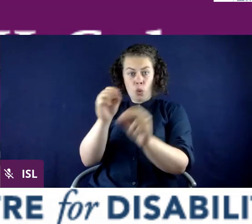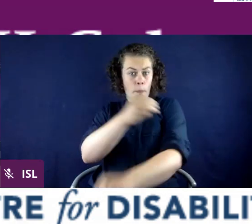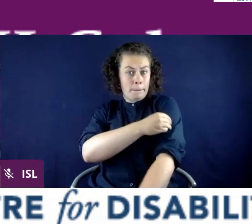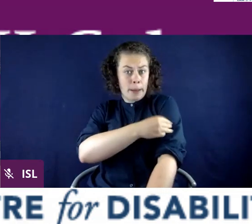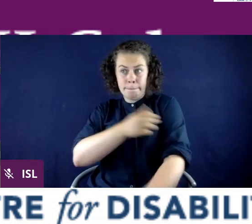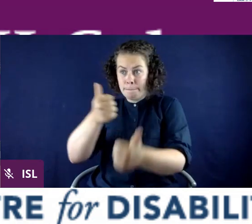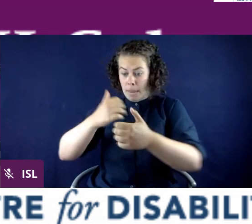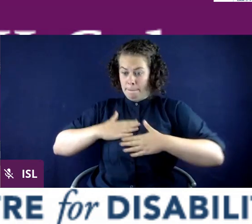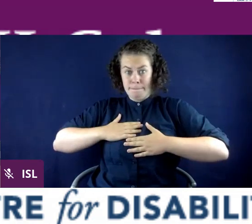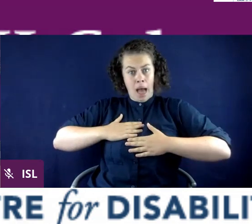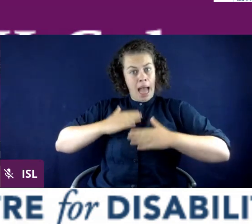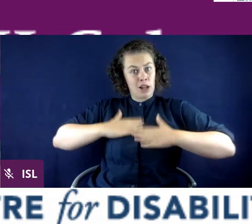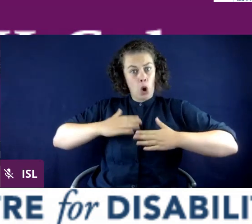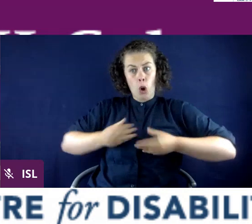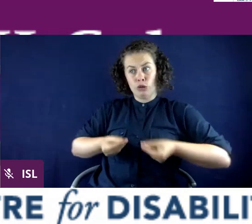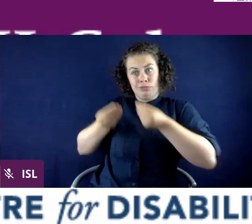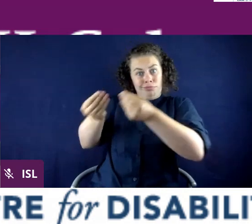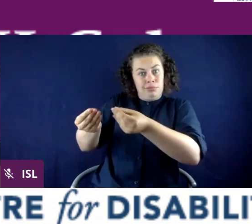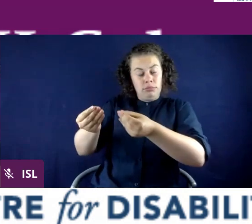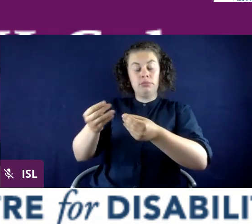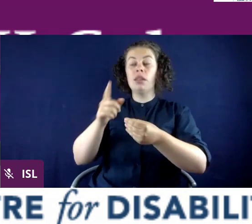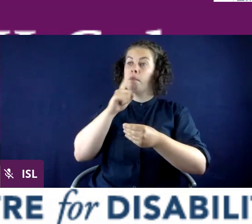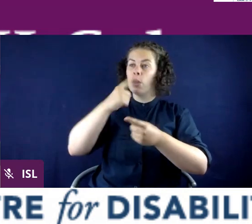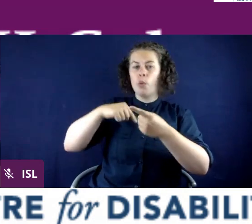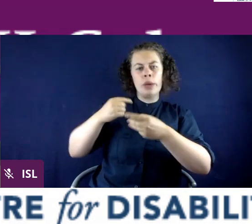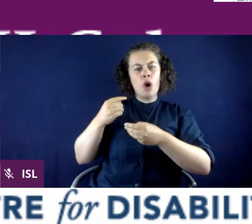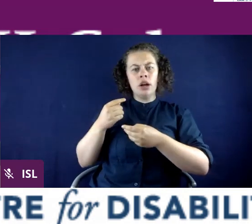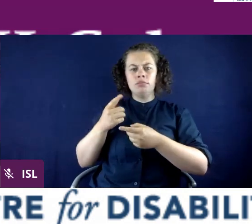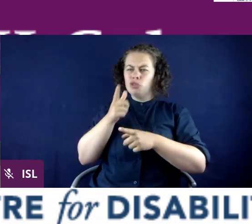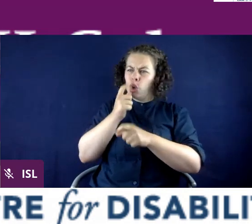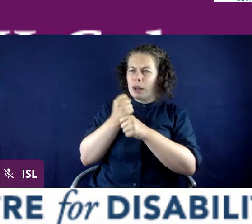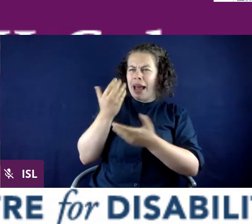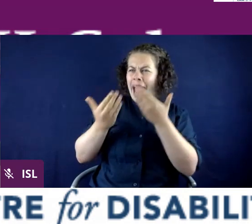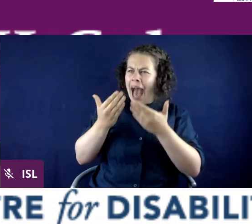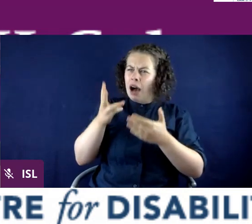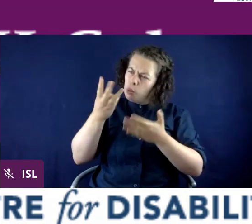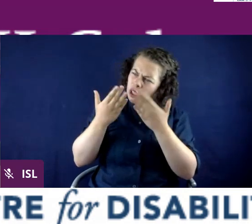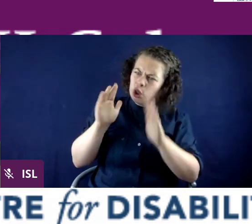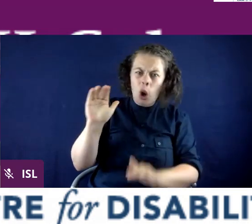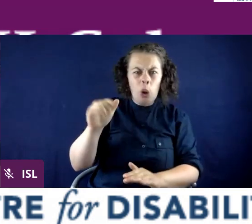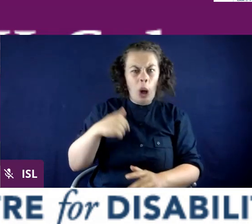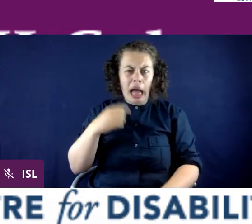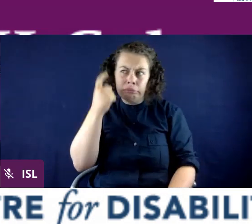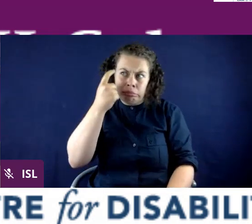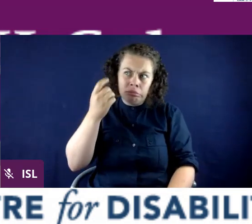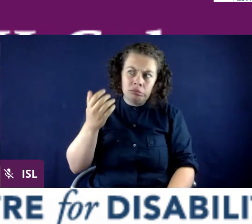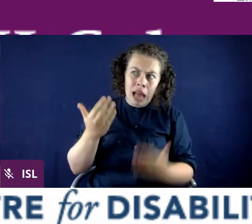borrow some of my clothes to put on display, specifically a section on disability. I said yes.